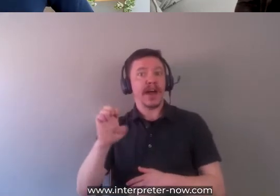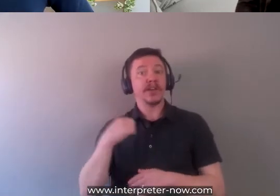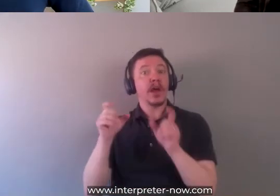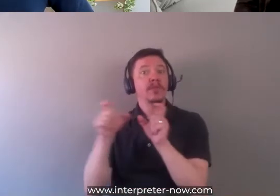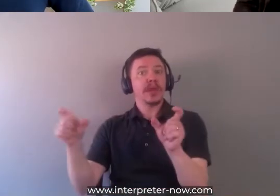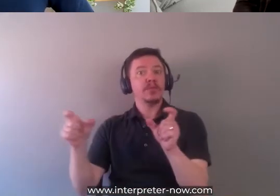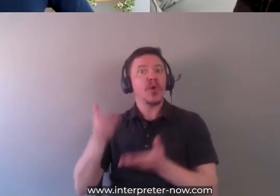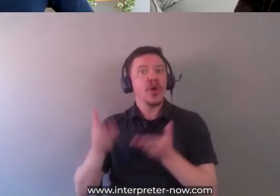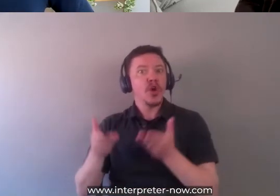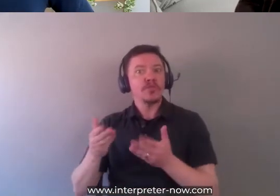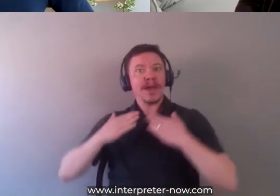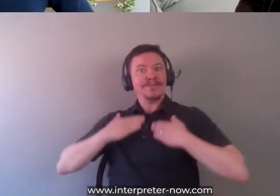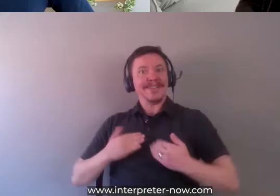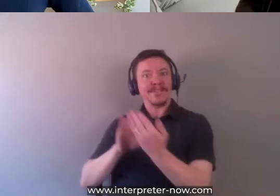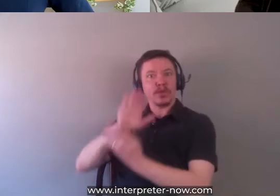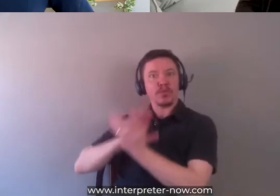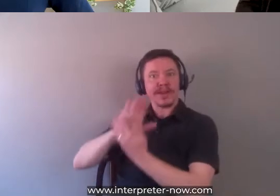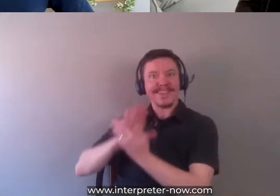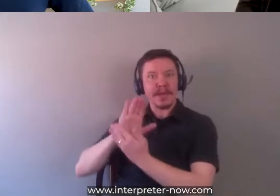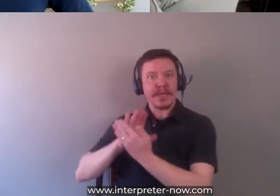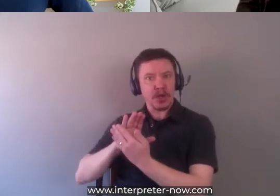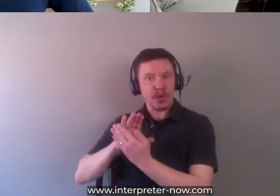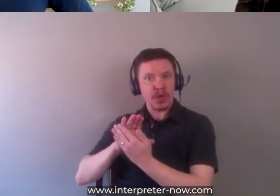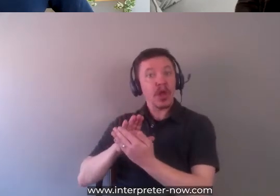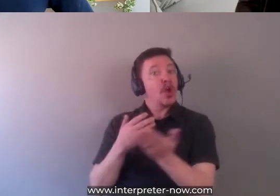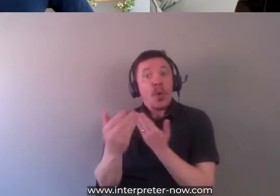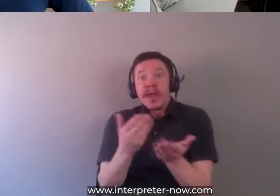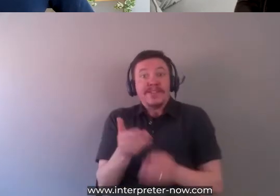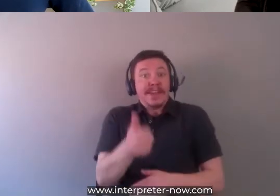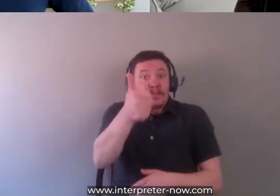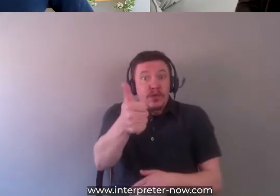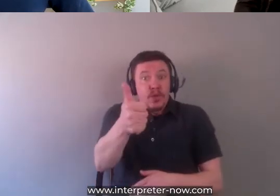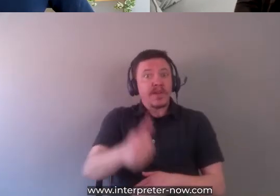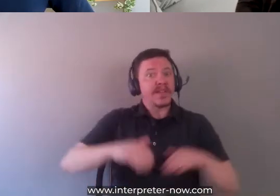be in physical proximity to us. So even if you hadn't looked up Dolly Parton in that